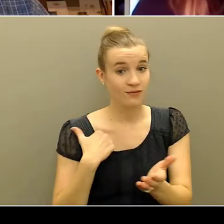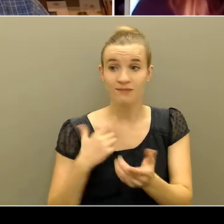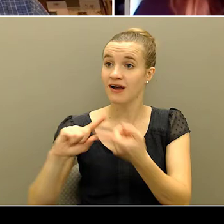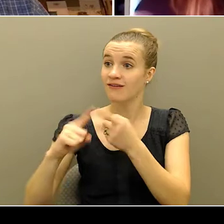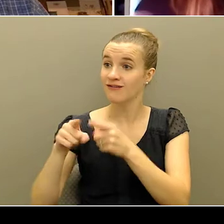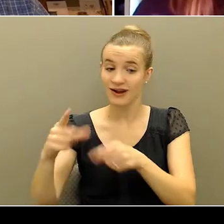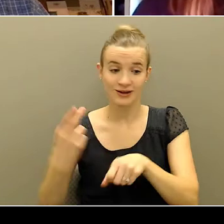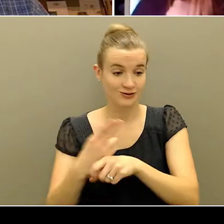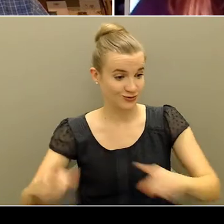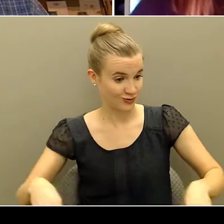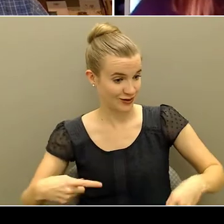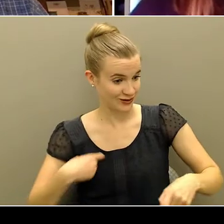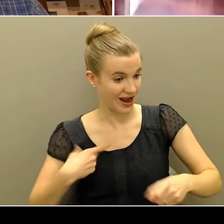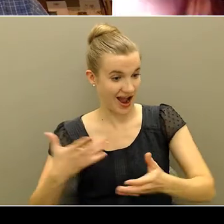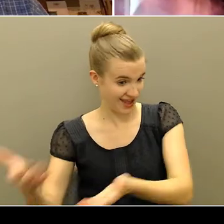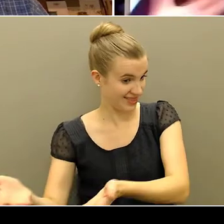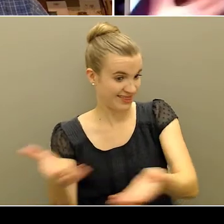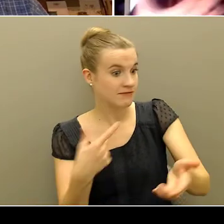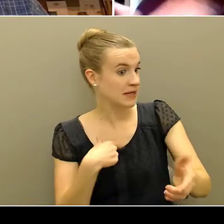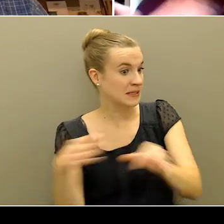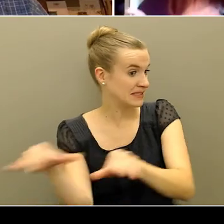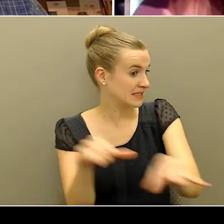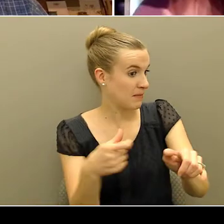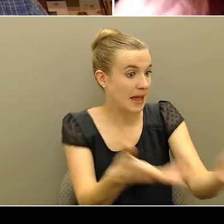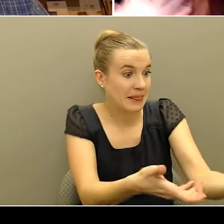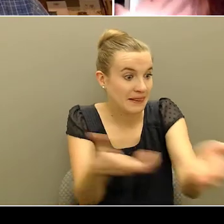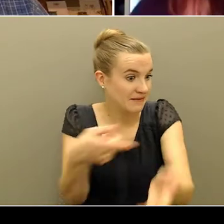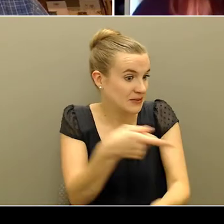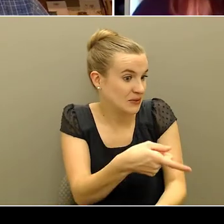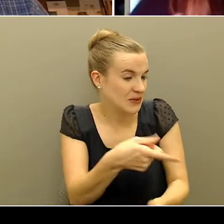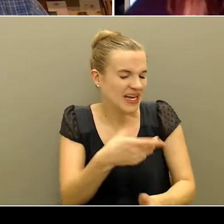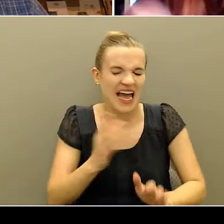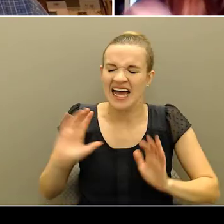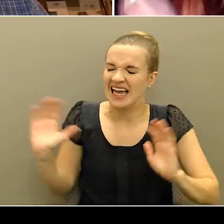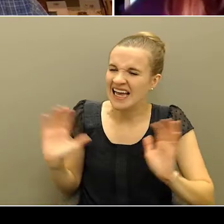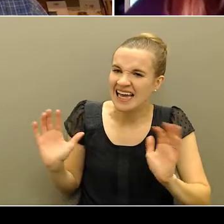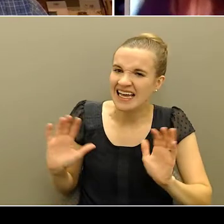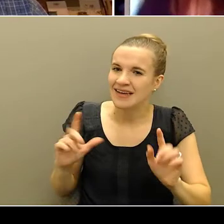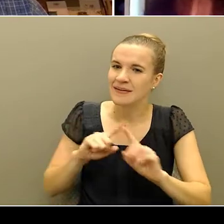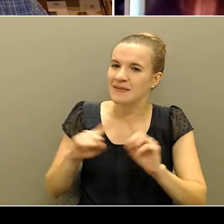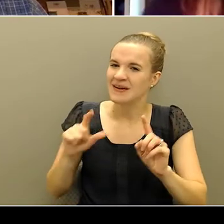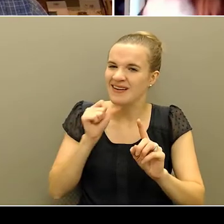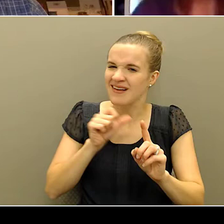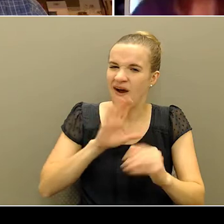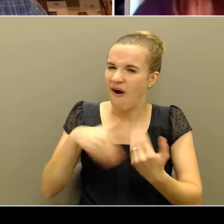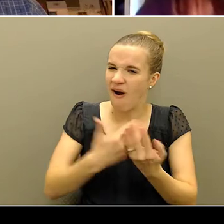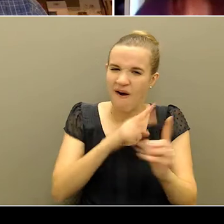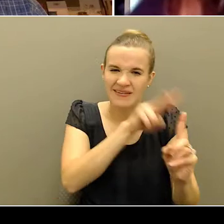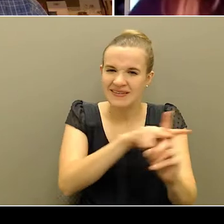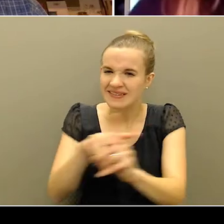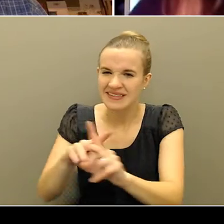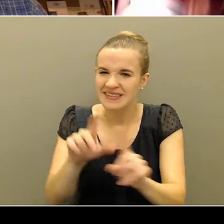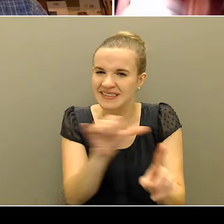person. So but I mean, like, bless their heart, they think they know that they, you know, they're willing to try, they maybe come over start grabbing at you,